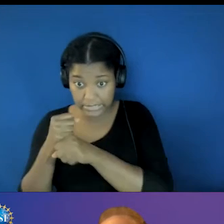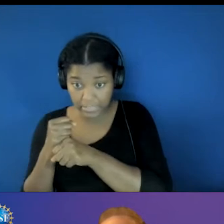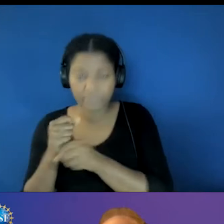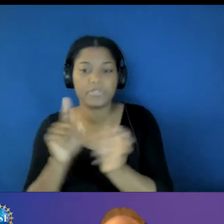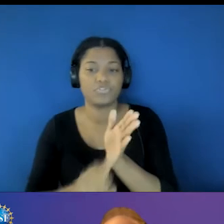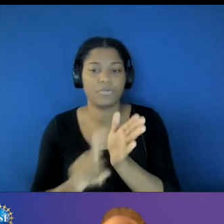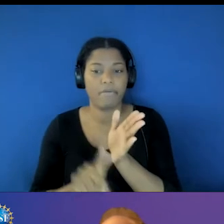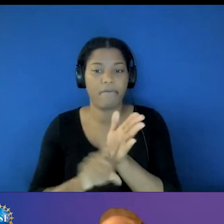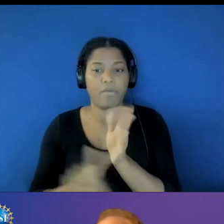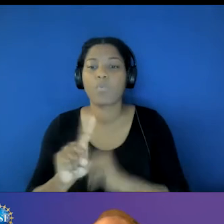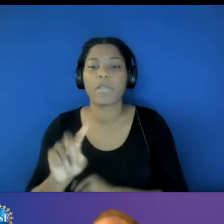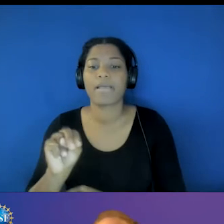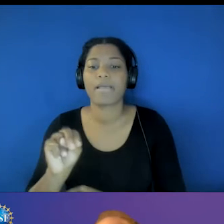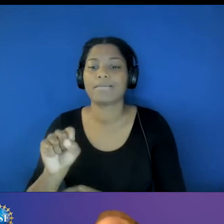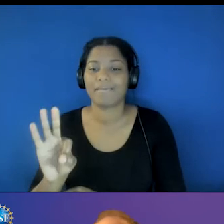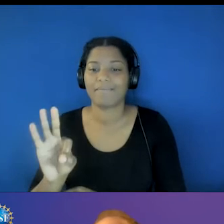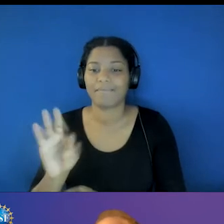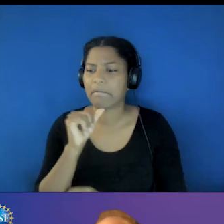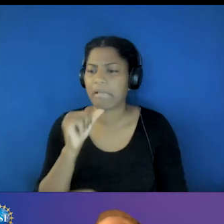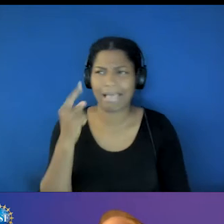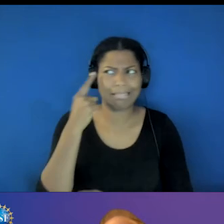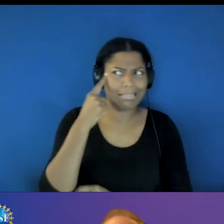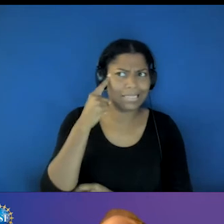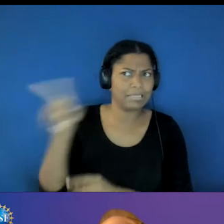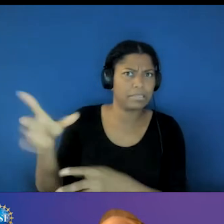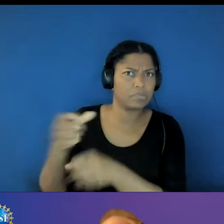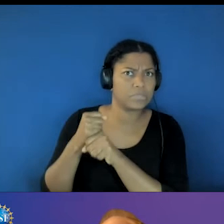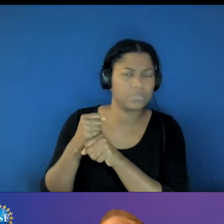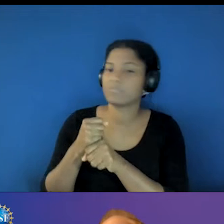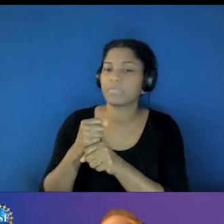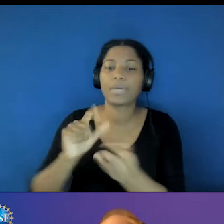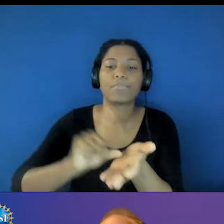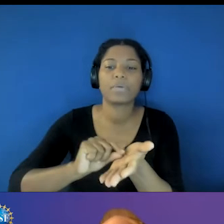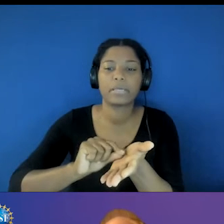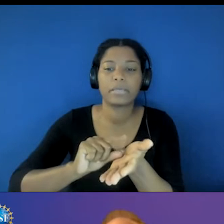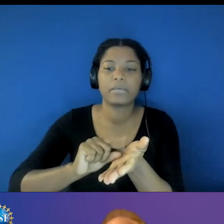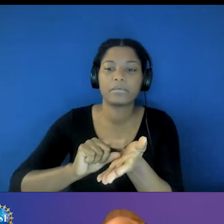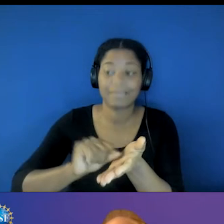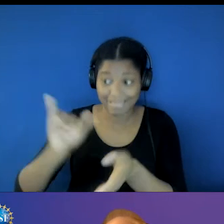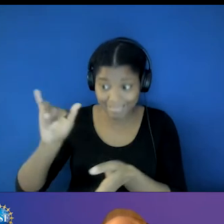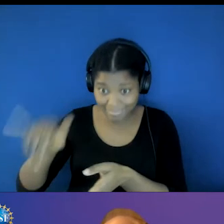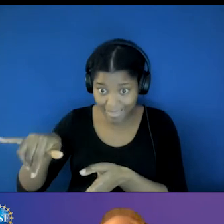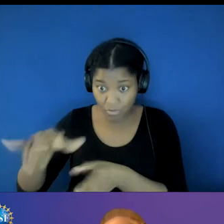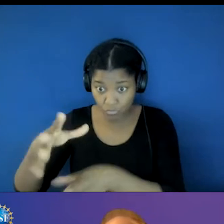Not the one you think NSF received, but print out the one that was received by NSF.